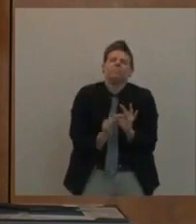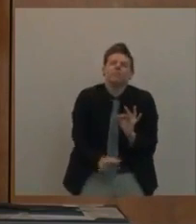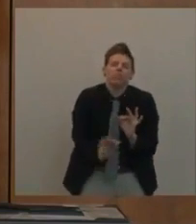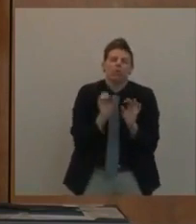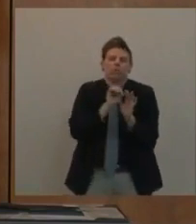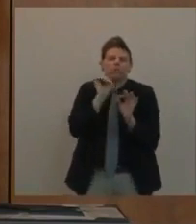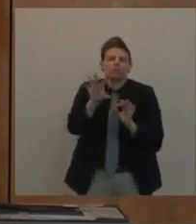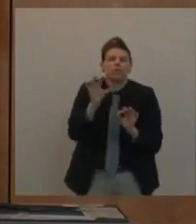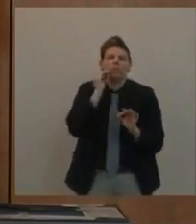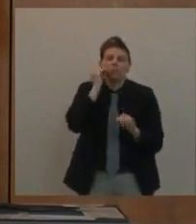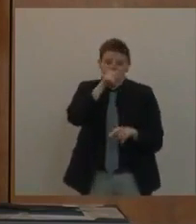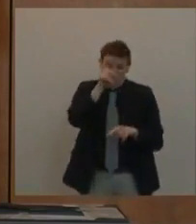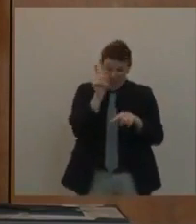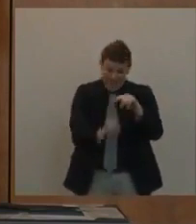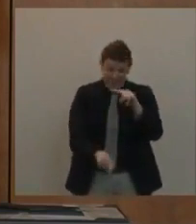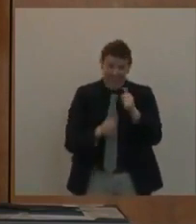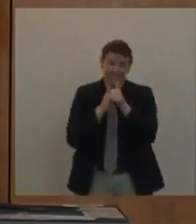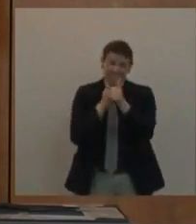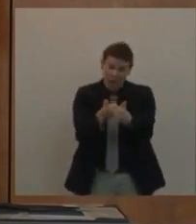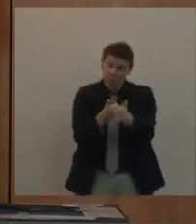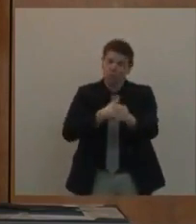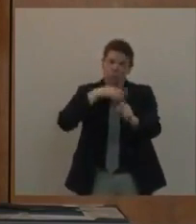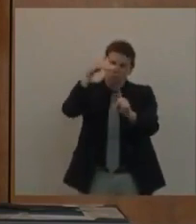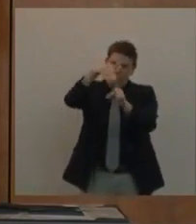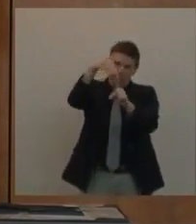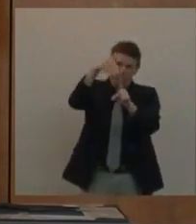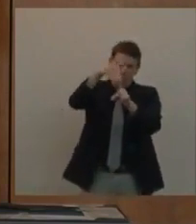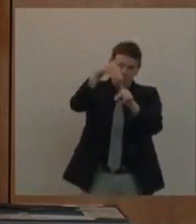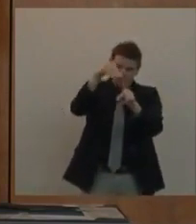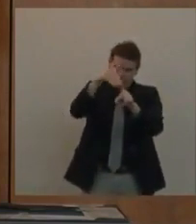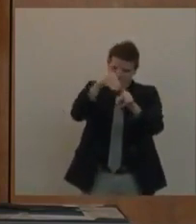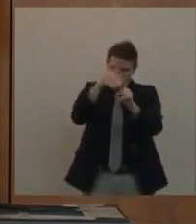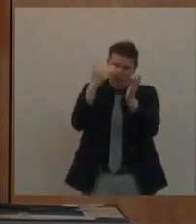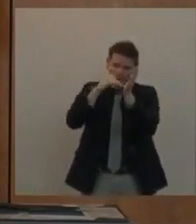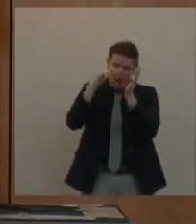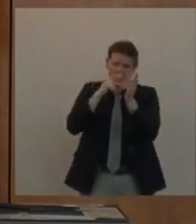AND WE HAVE DONE EVERYTHING THAT I KNOW TO GET FOLKS TO COMPLY.